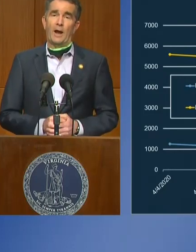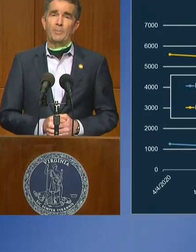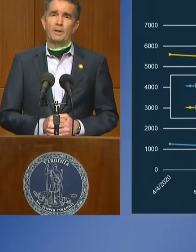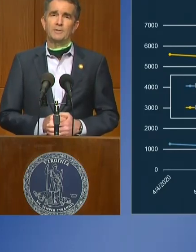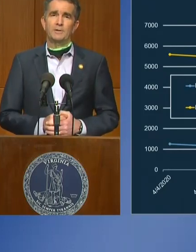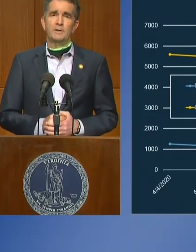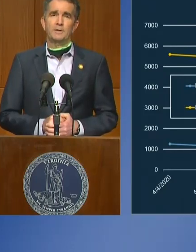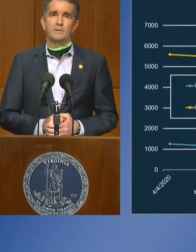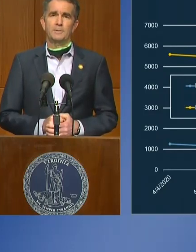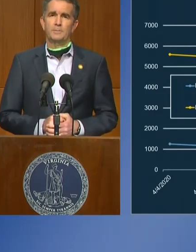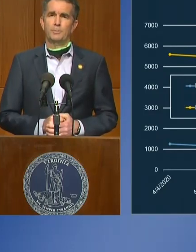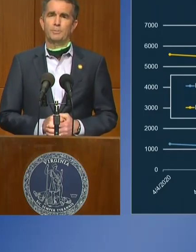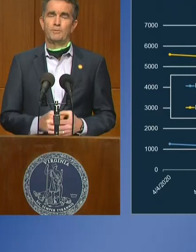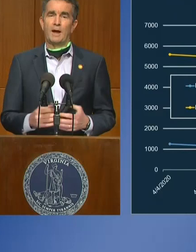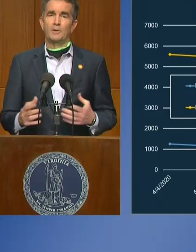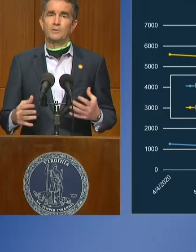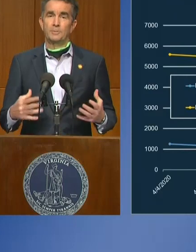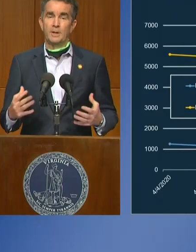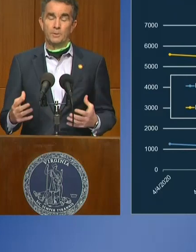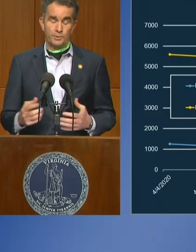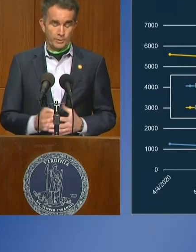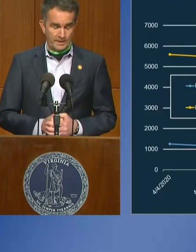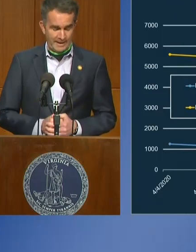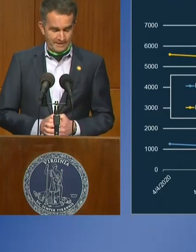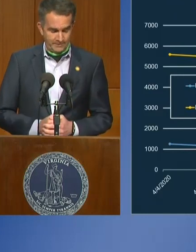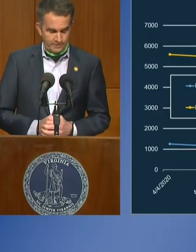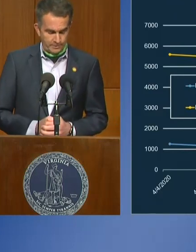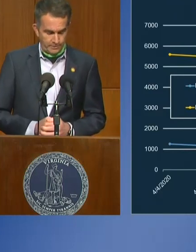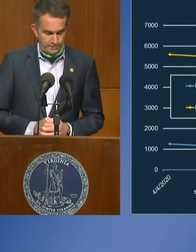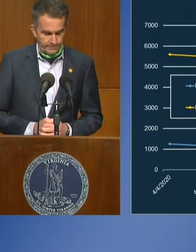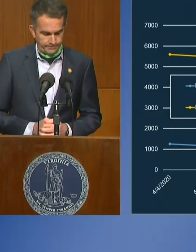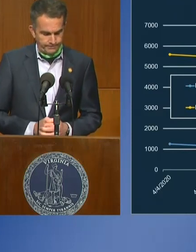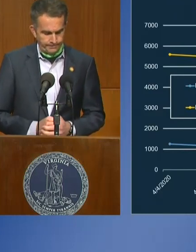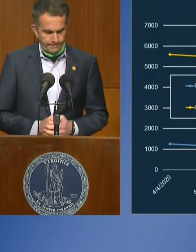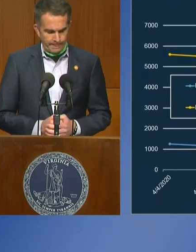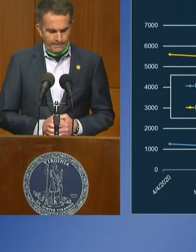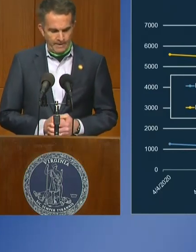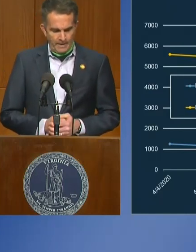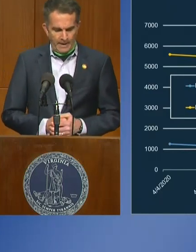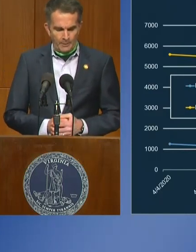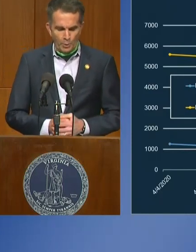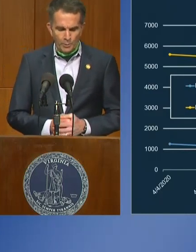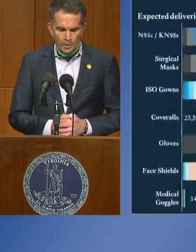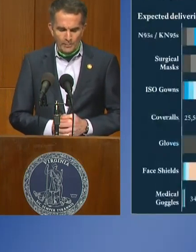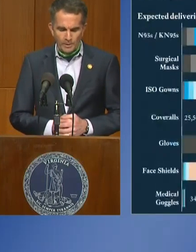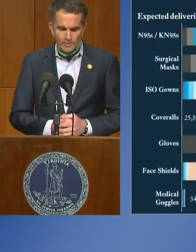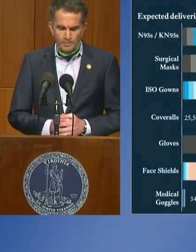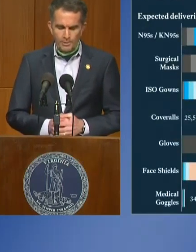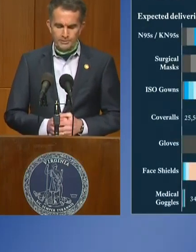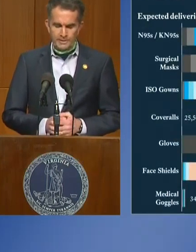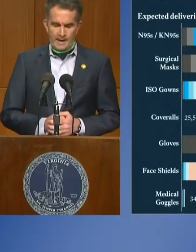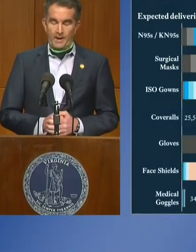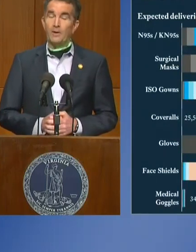HOSPITALS- TODAY- AND OUR